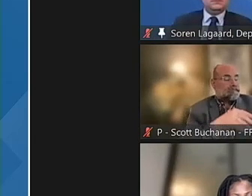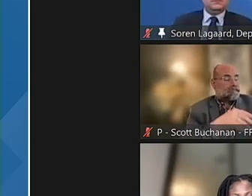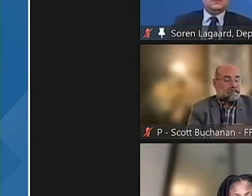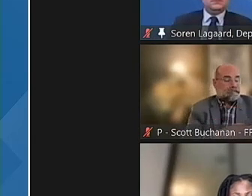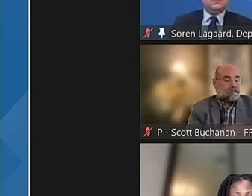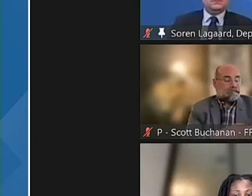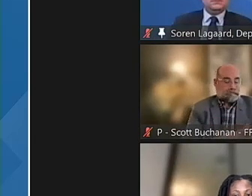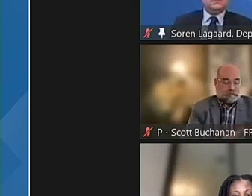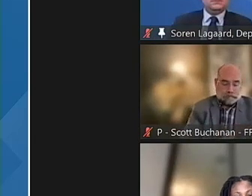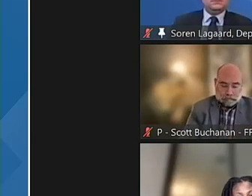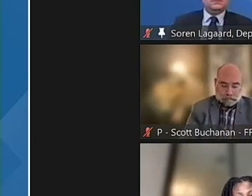Have a great evening.